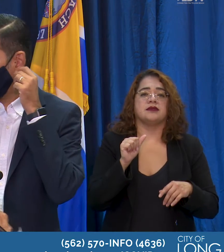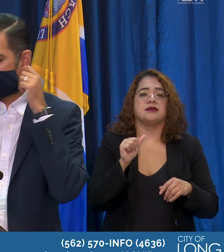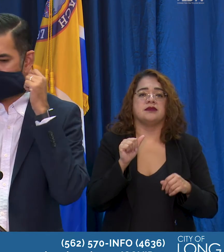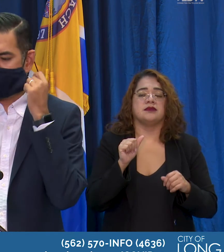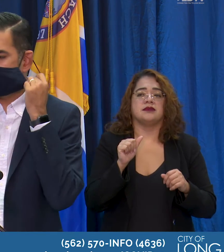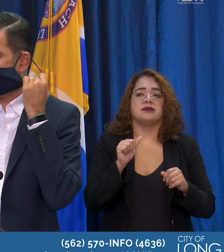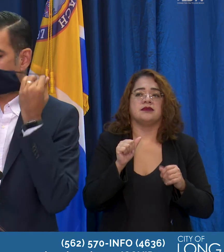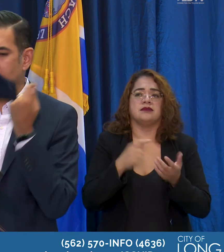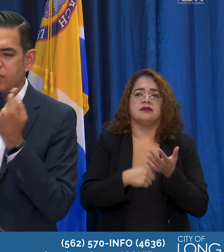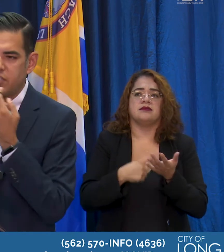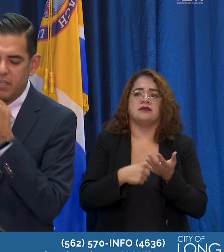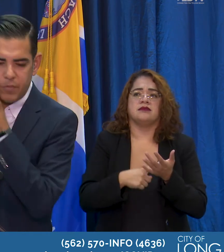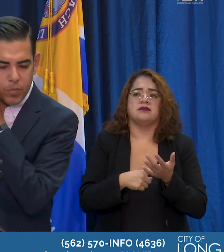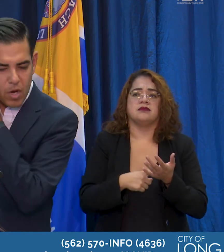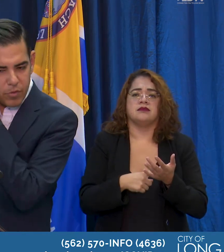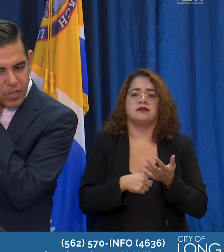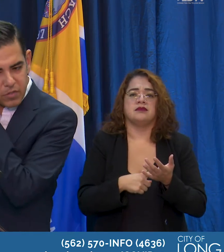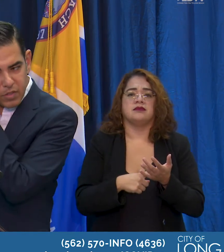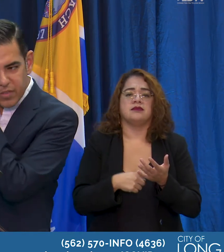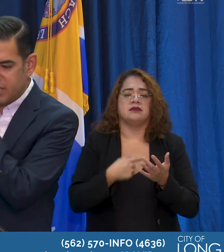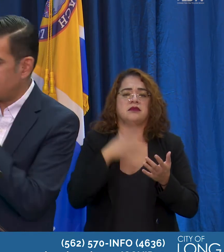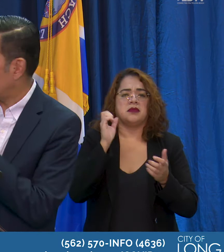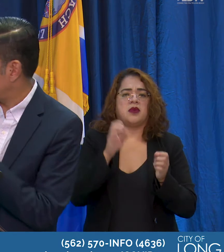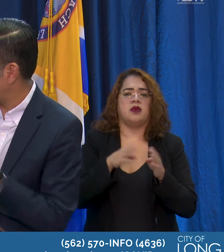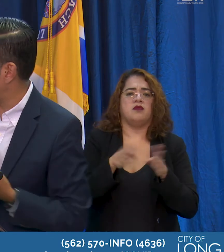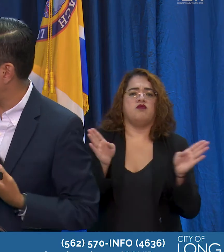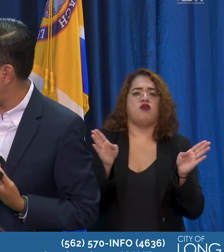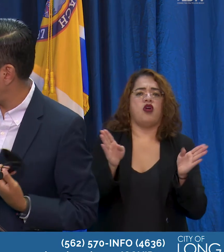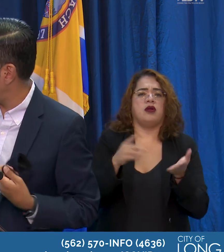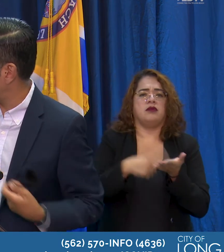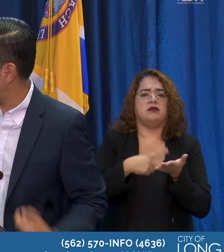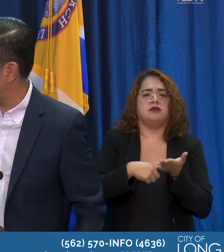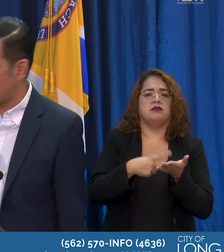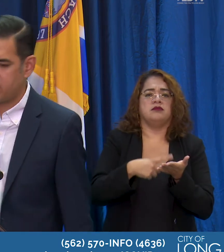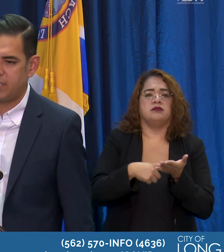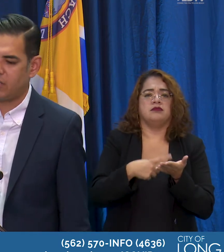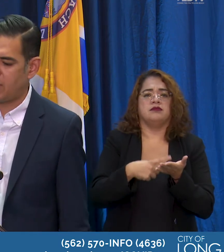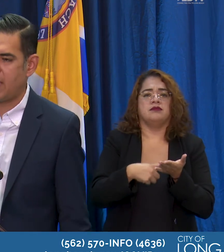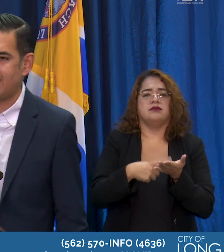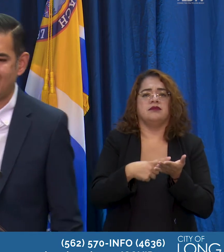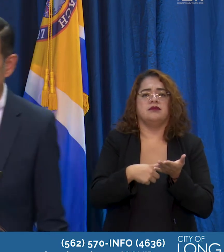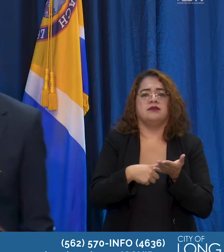Yeah, I mean I'll just say a few broader things and I think Kelly really is probably better to answer some of the details.